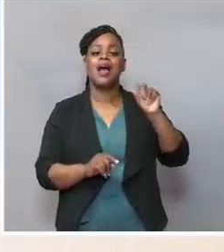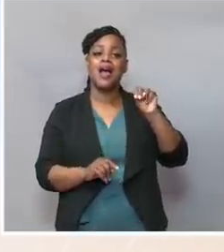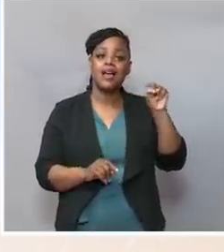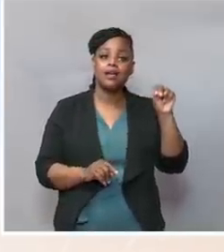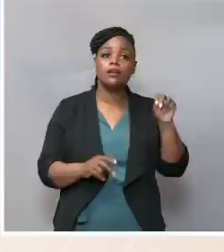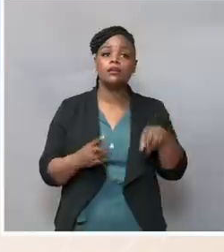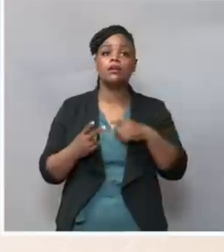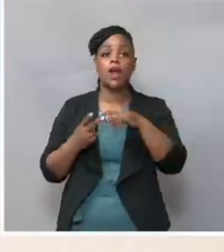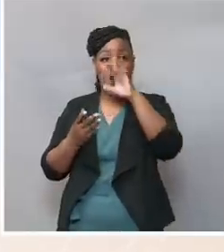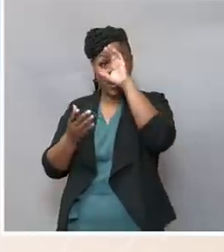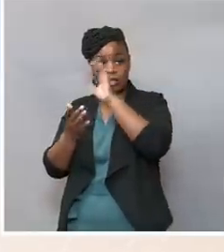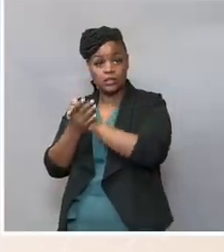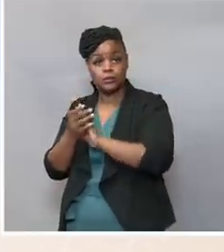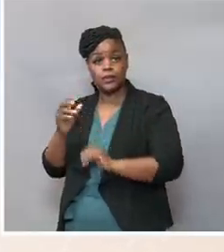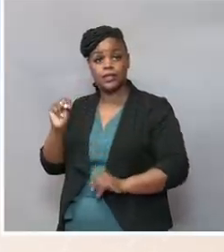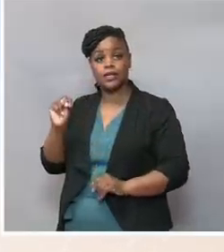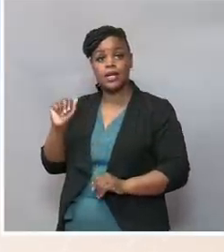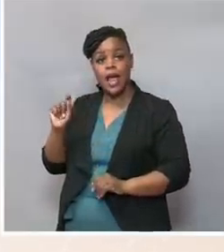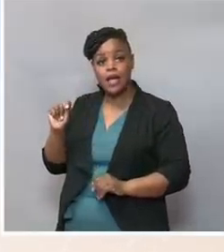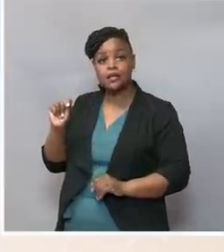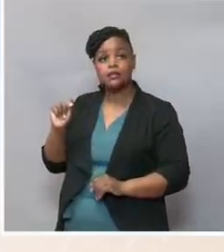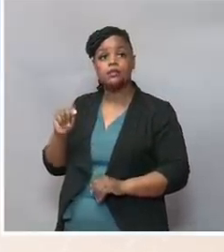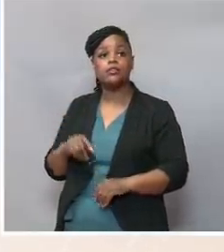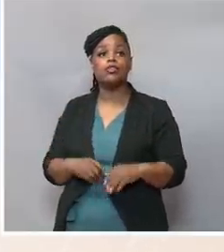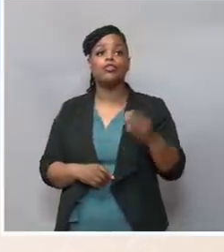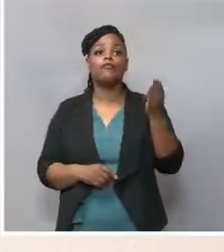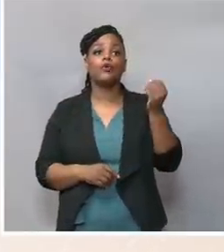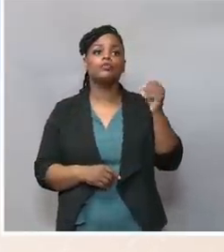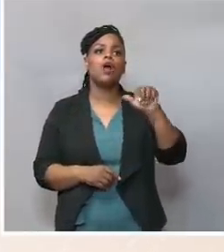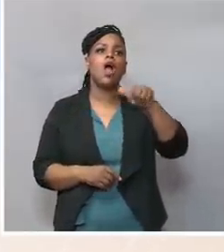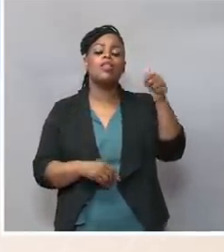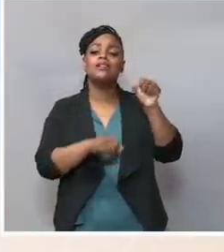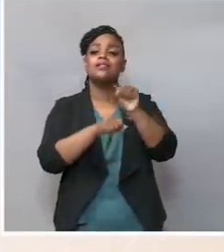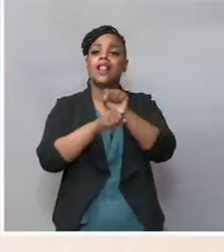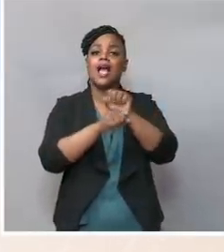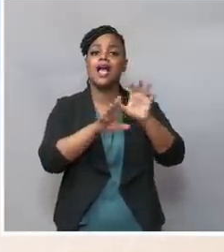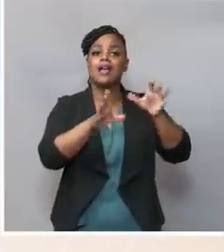seekers who took their freedom in early October 1857.